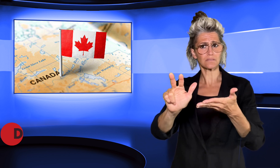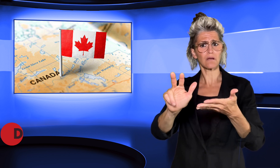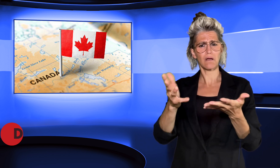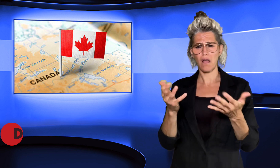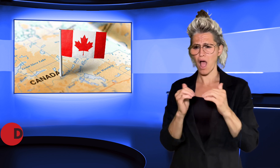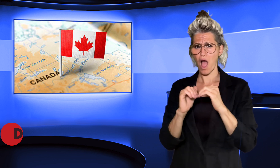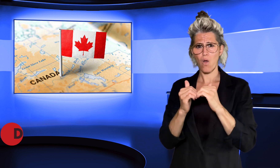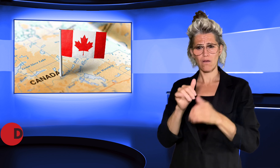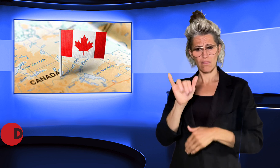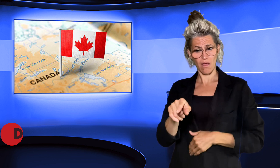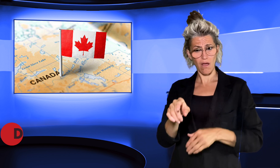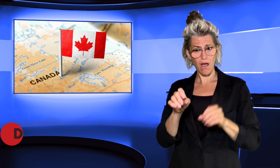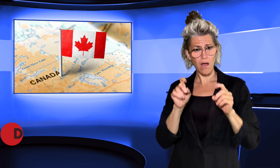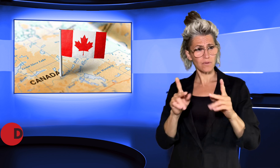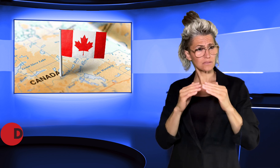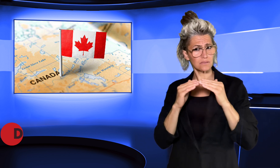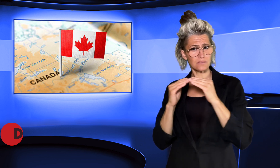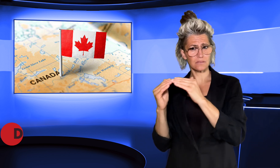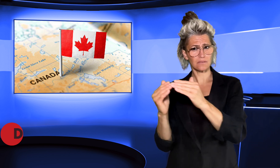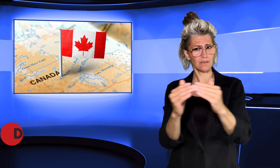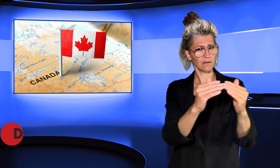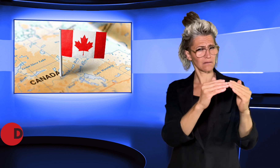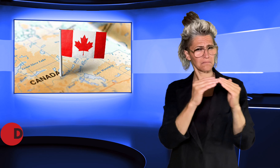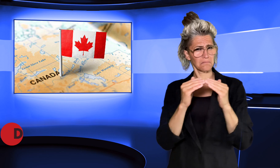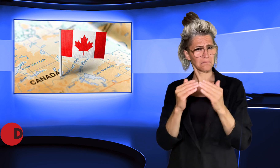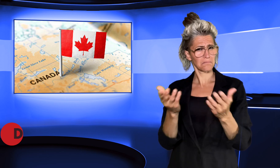how is this opportunity the same?